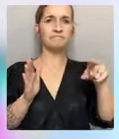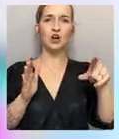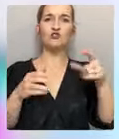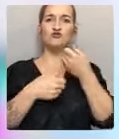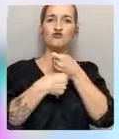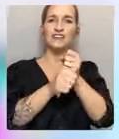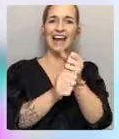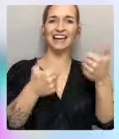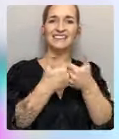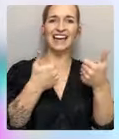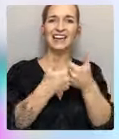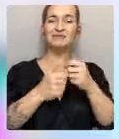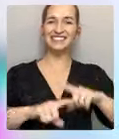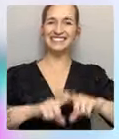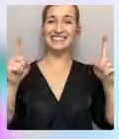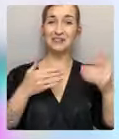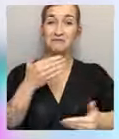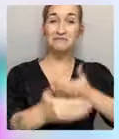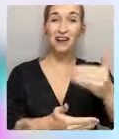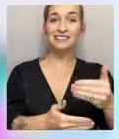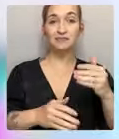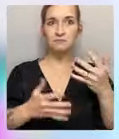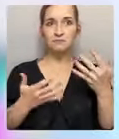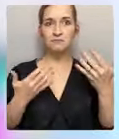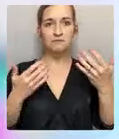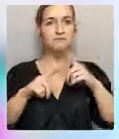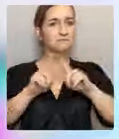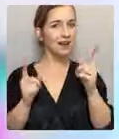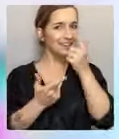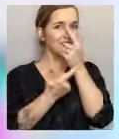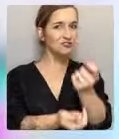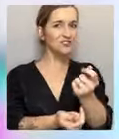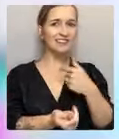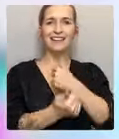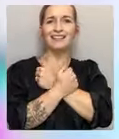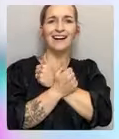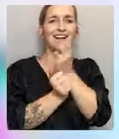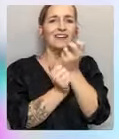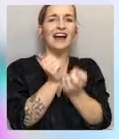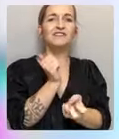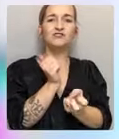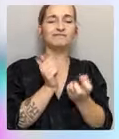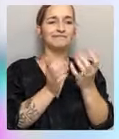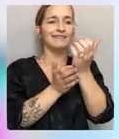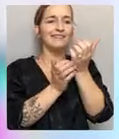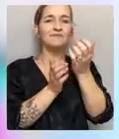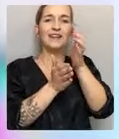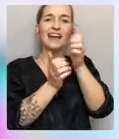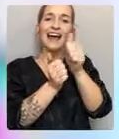I found creating full games such a different process, but such an interesting one. Like, I really loved every part of it,